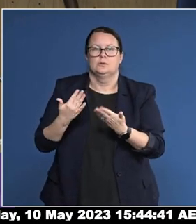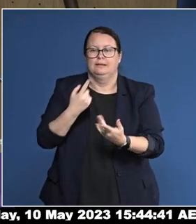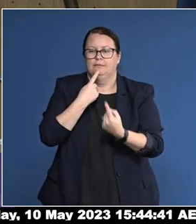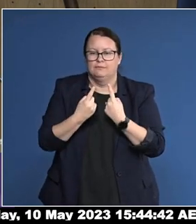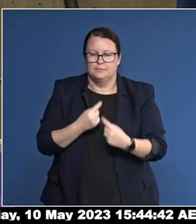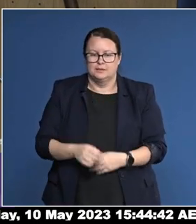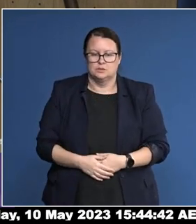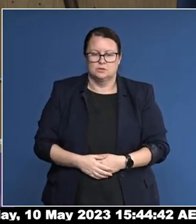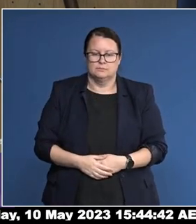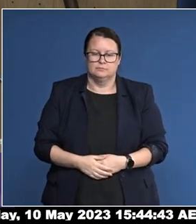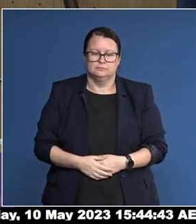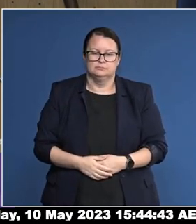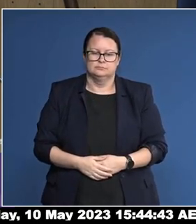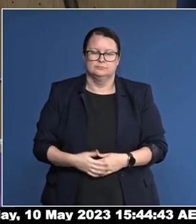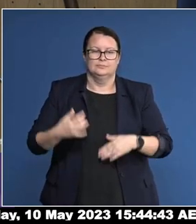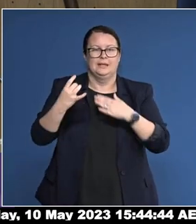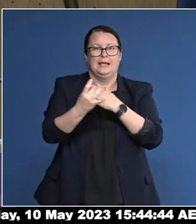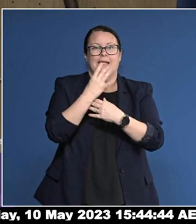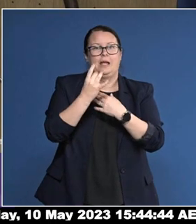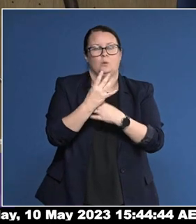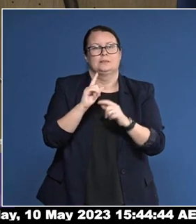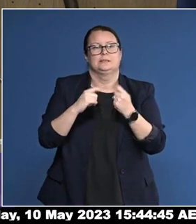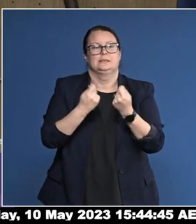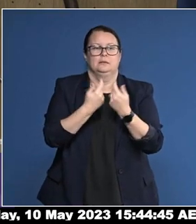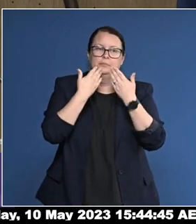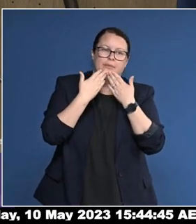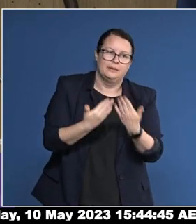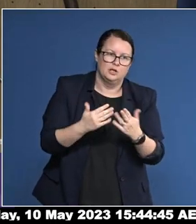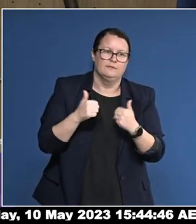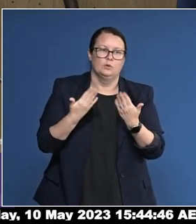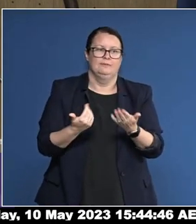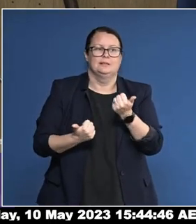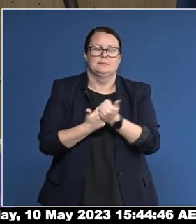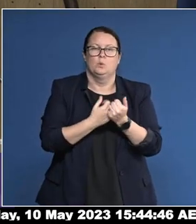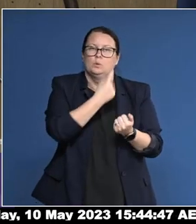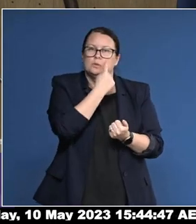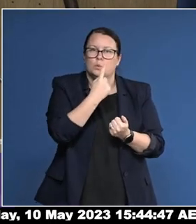We thank the counselling team for providing dedicated support to witnesses who have appeared in this hearing.